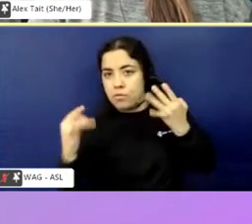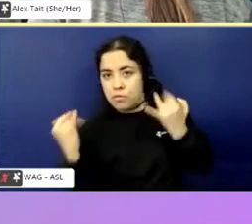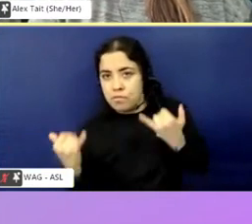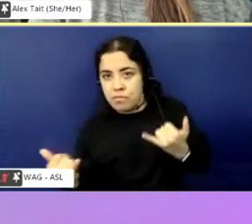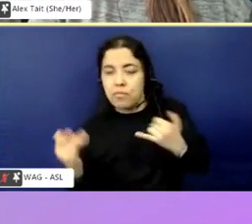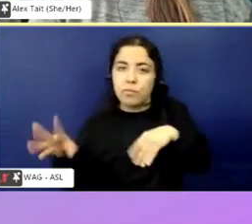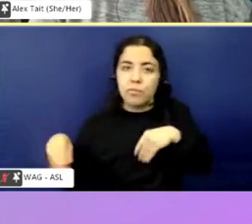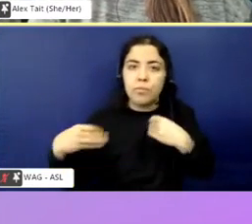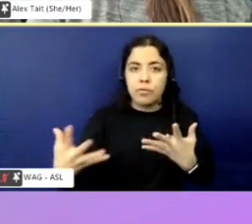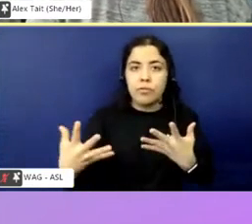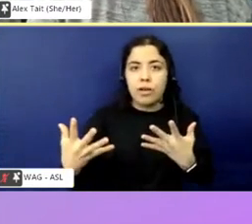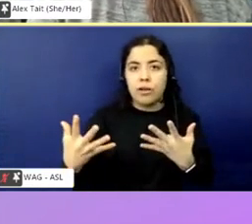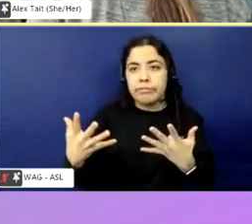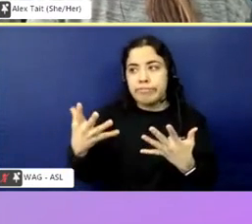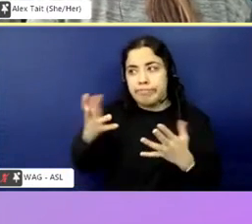the sake of getting through the content, I'm just going to